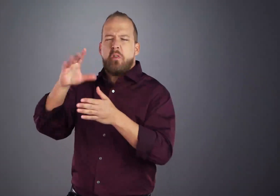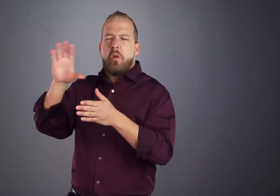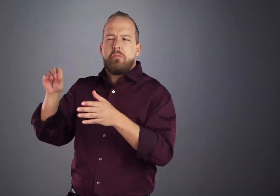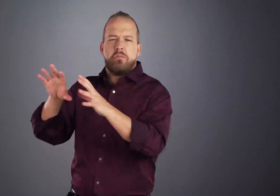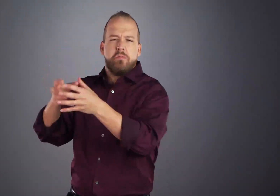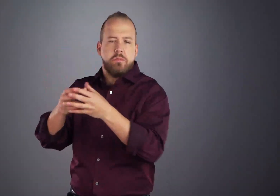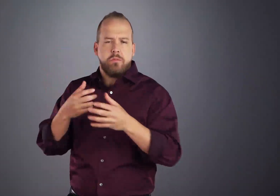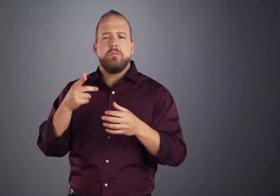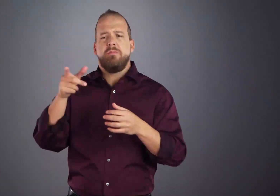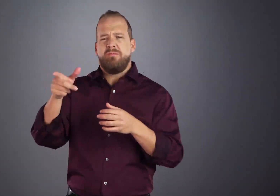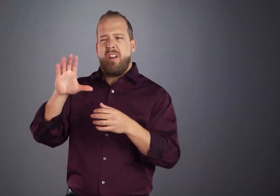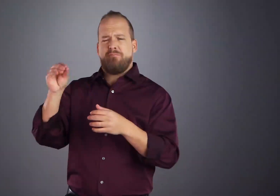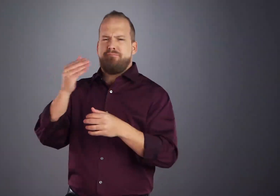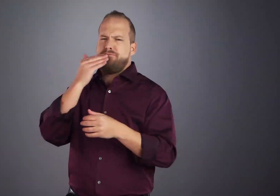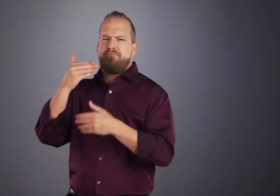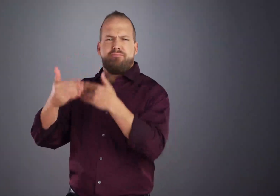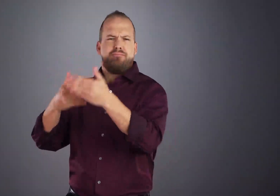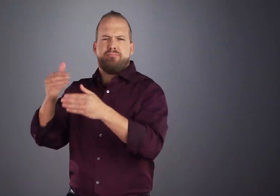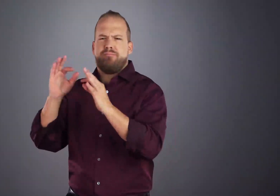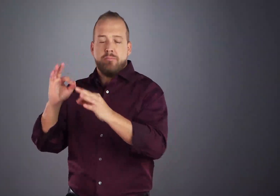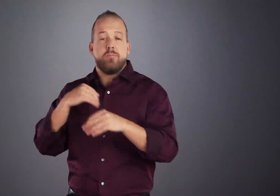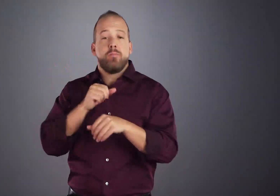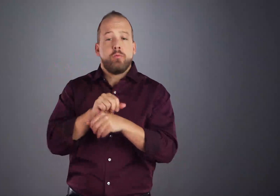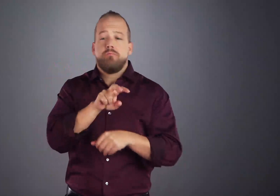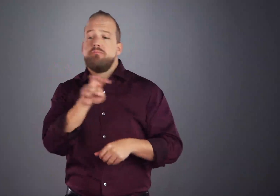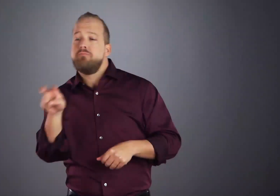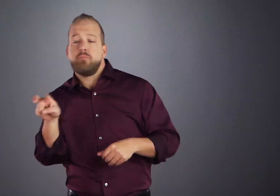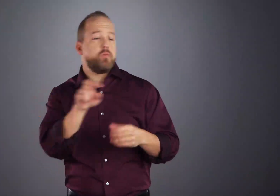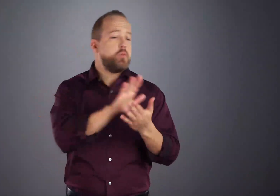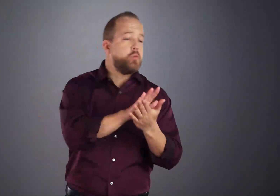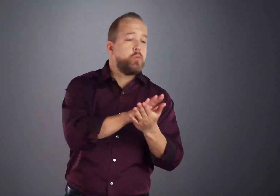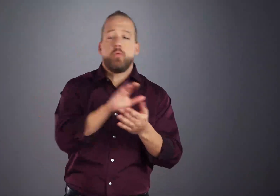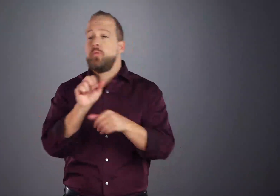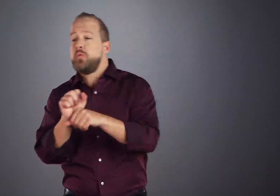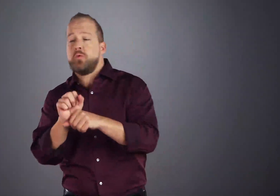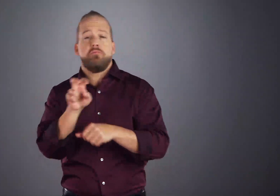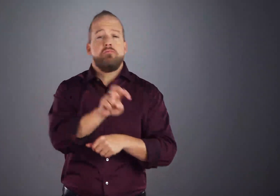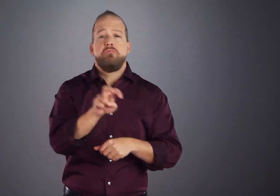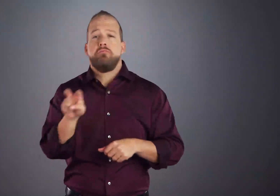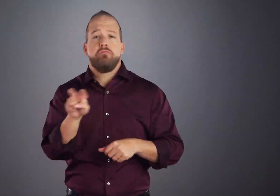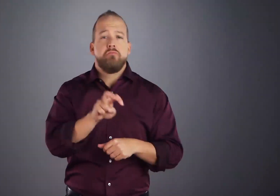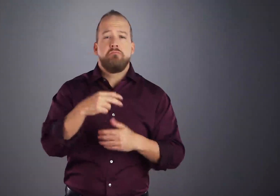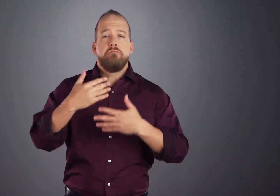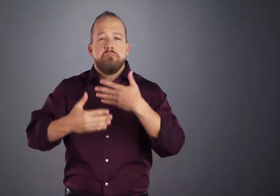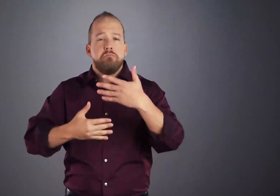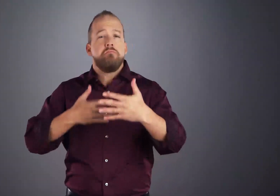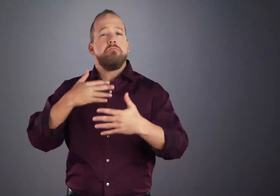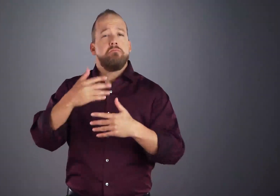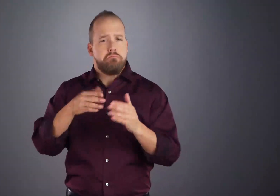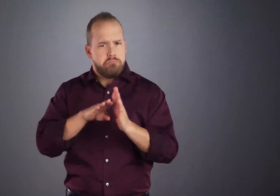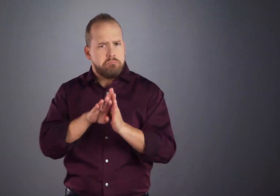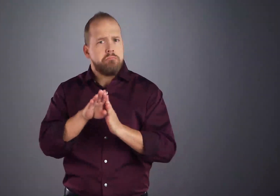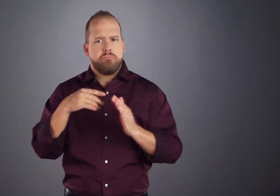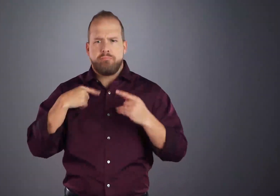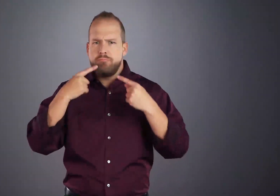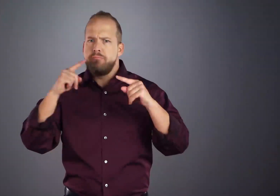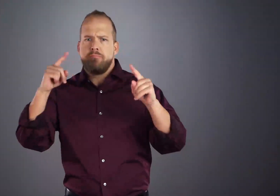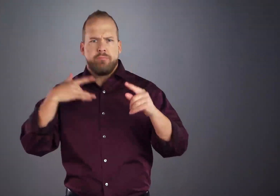The drive for success was on. I'd proved to the world I was important.